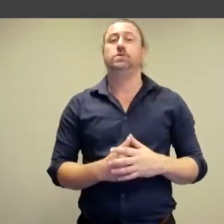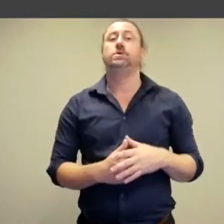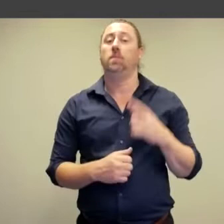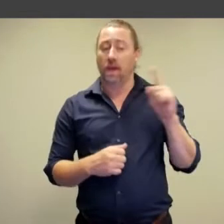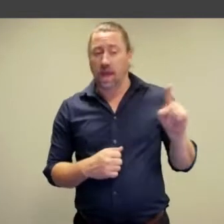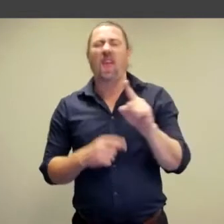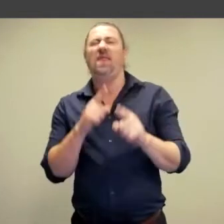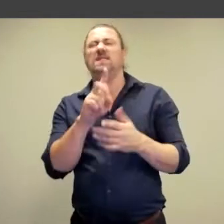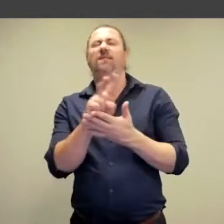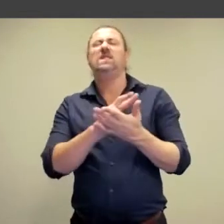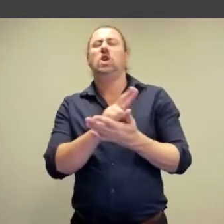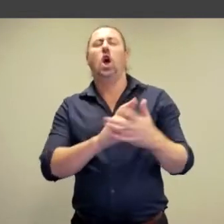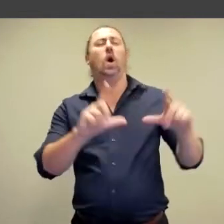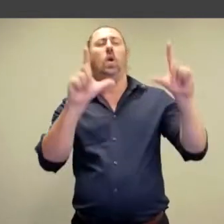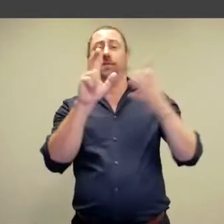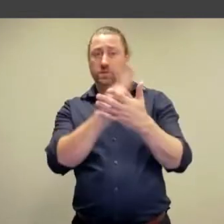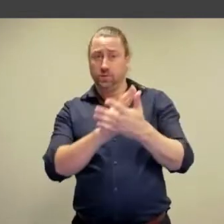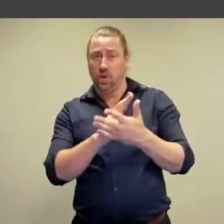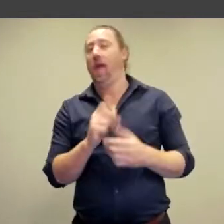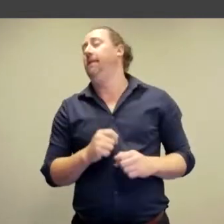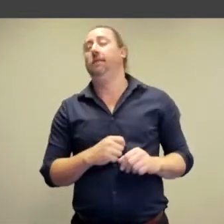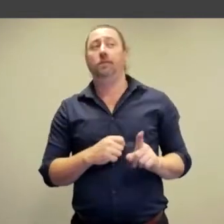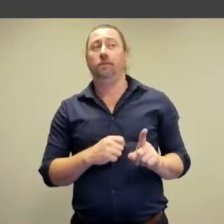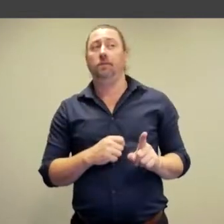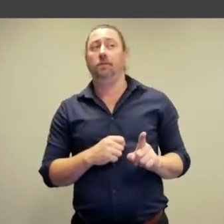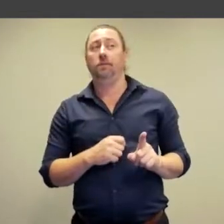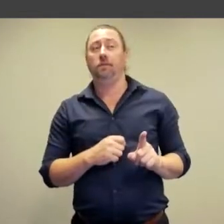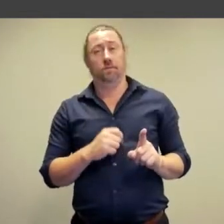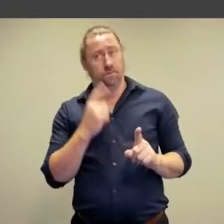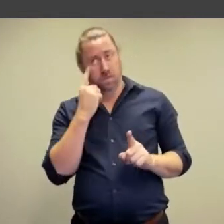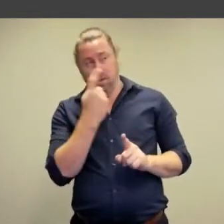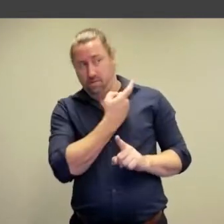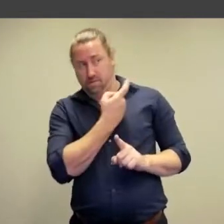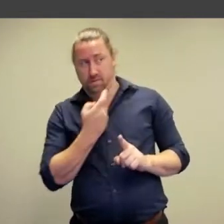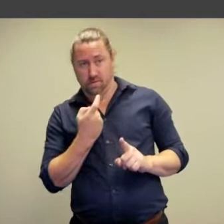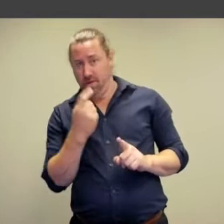this video, you were also observing